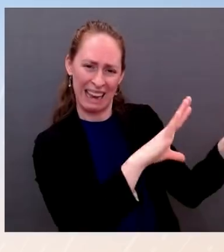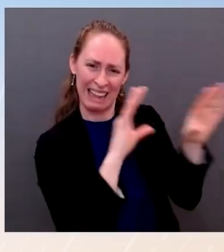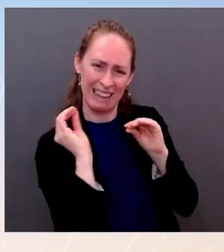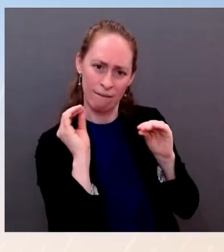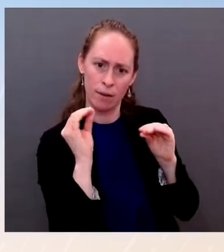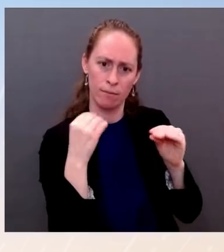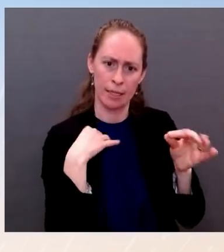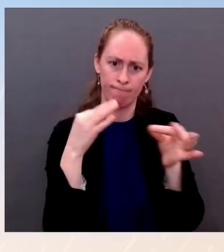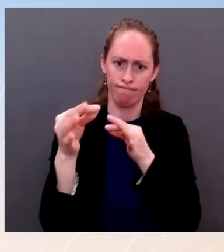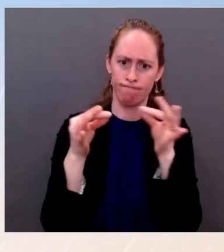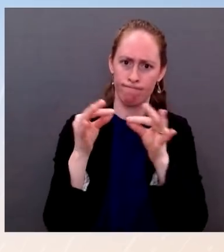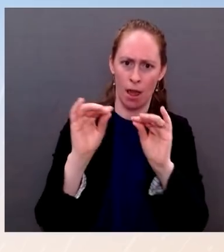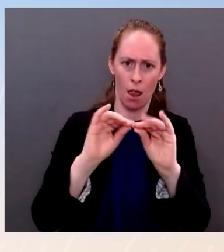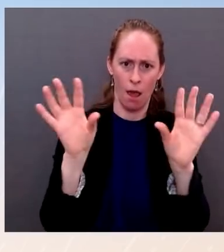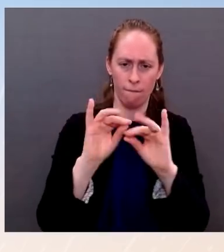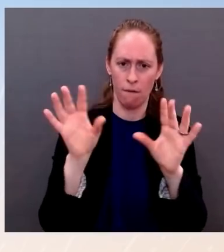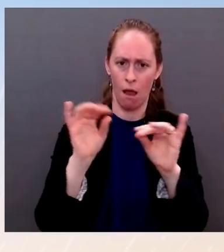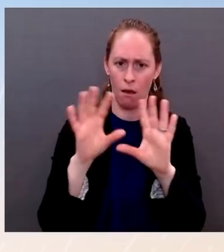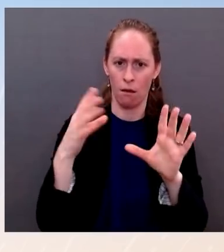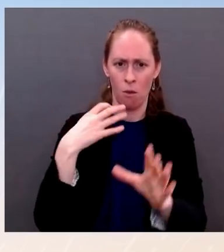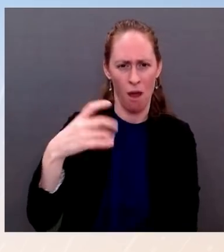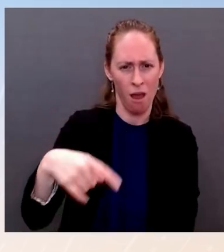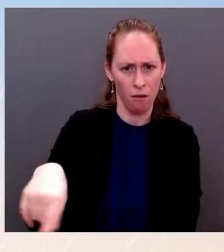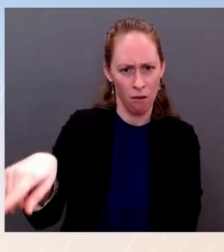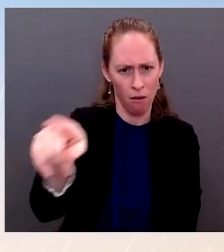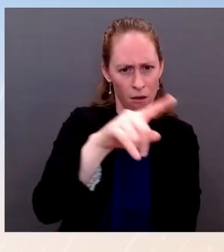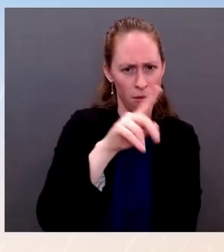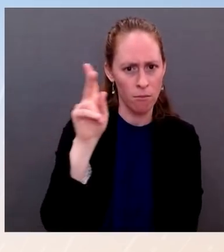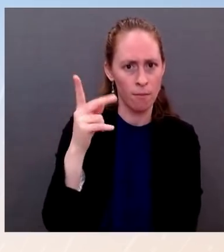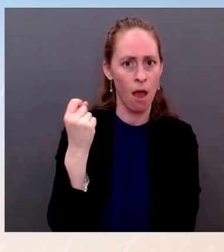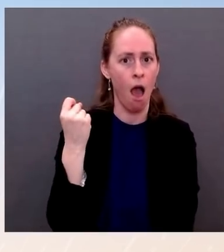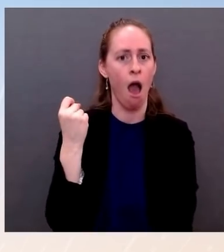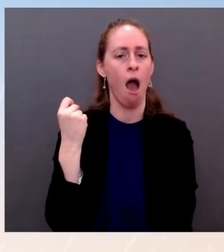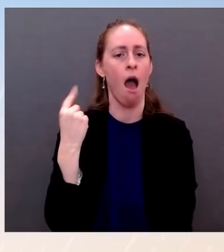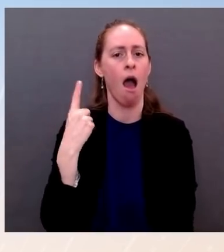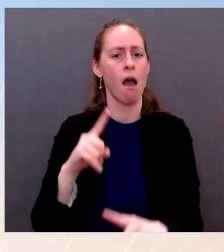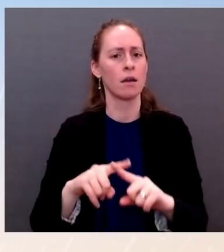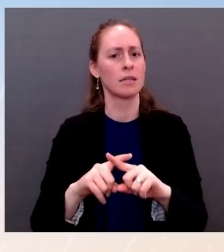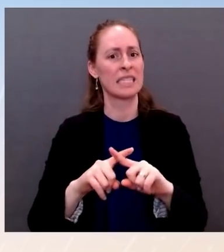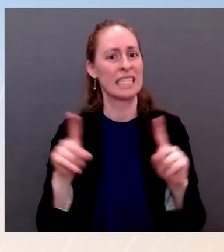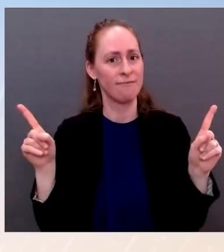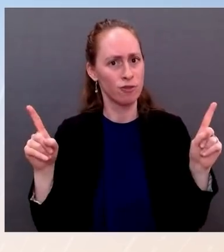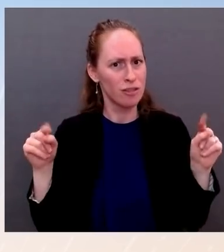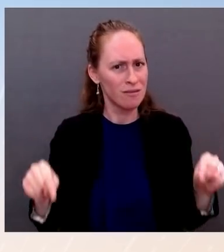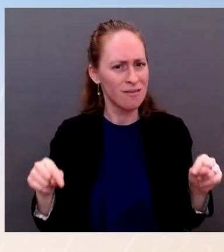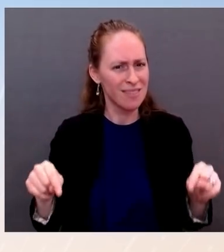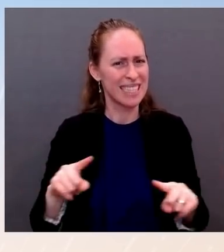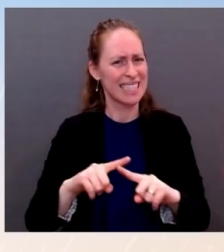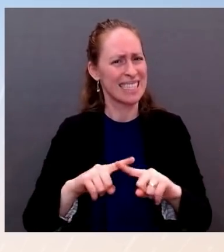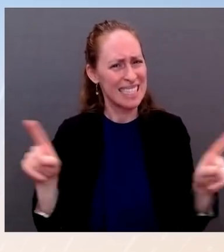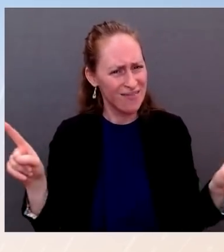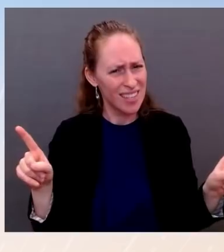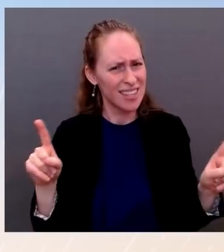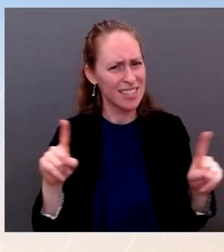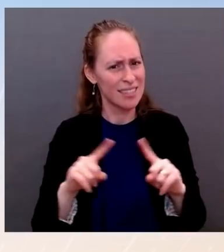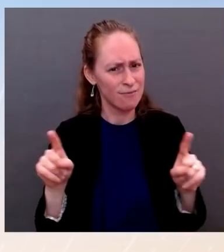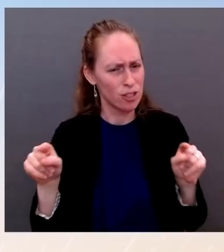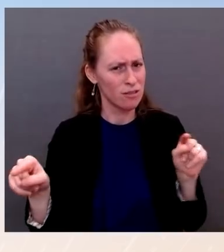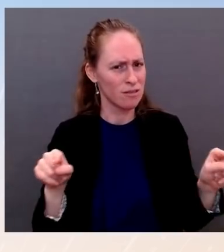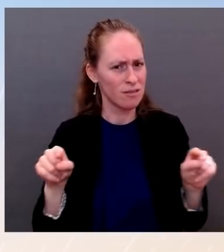to understand the significant differences between these different scenarios. Go ahead. The Press: Back to the Supreme Court for a moment.